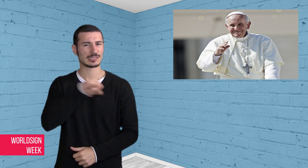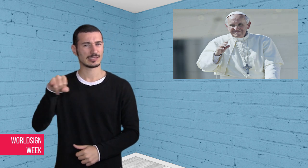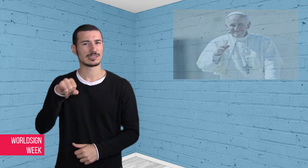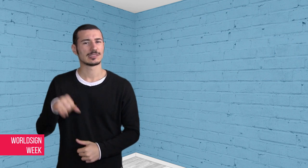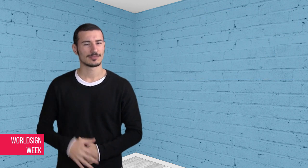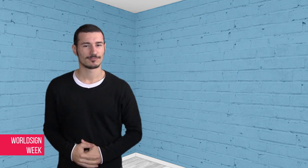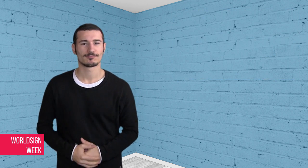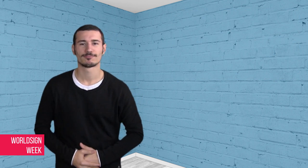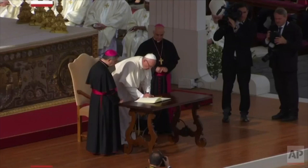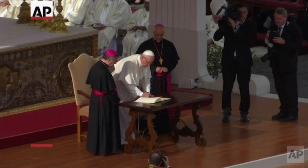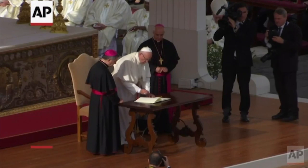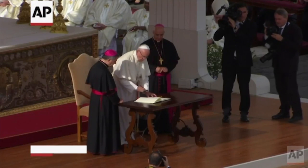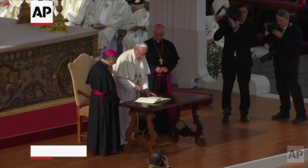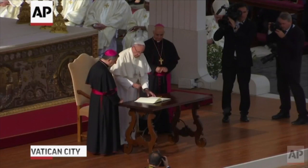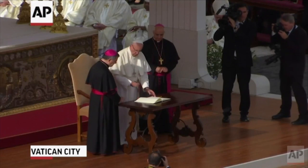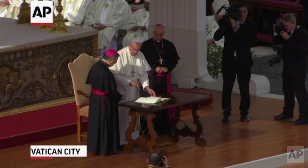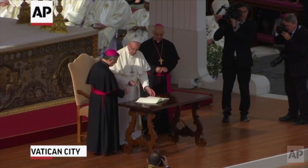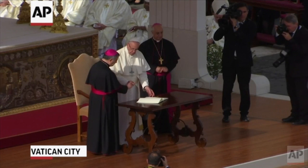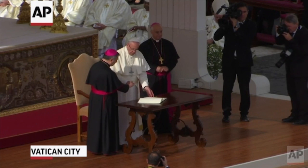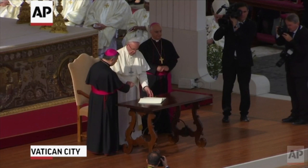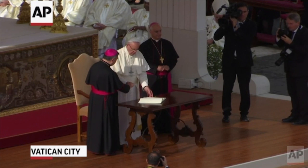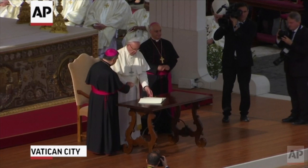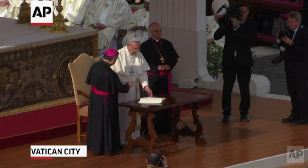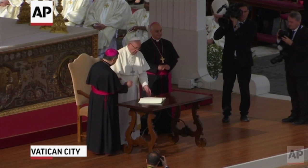They still believe abortion is a grave sin.